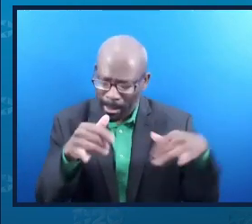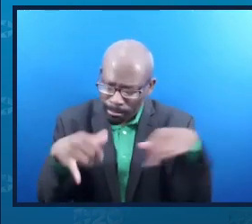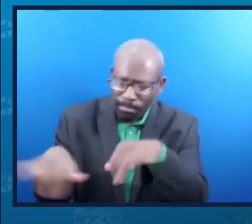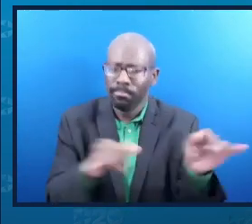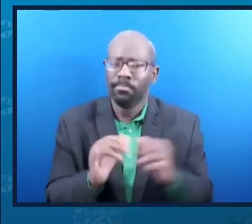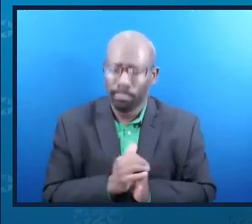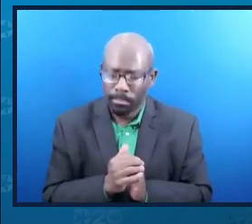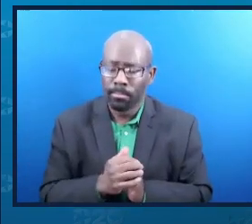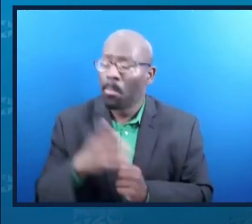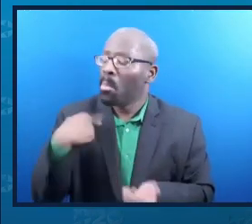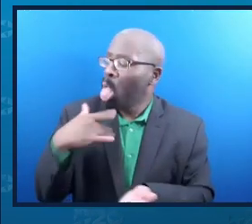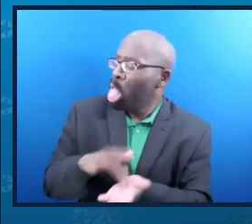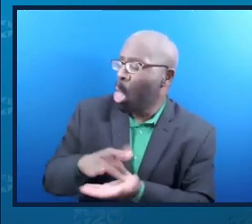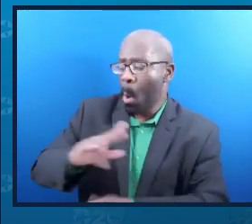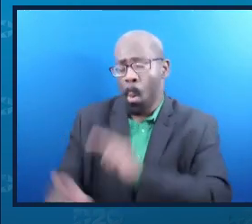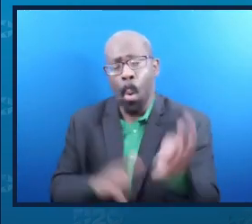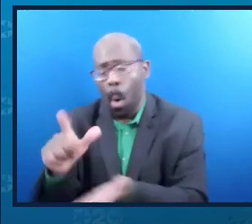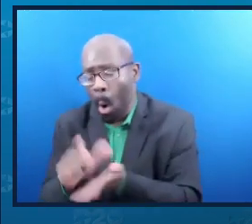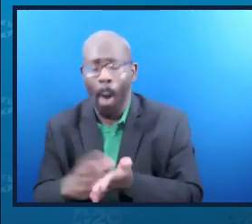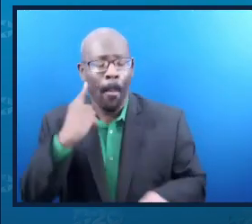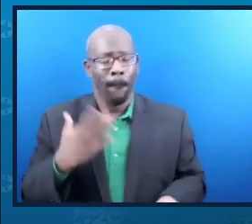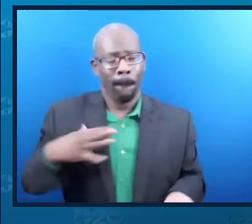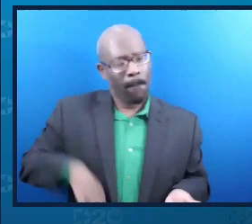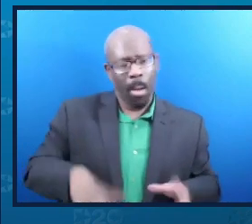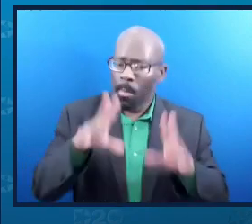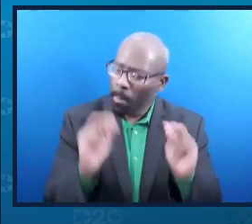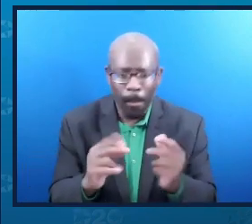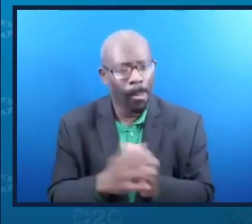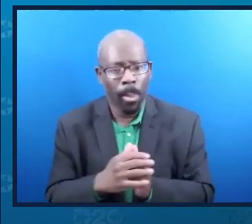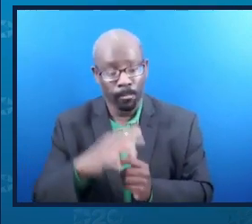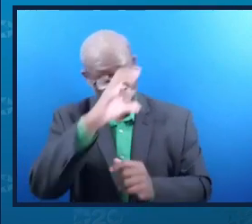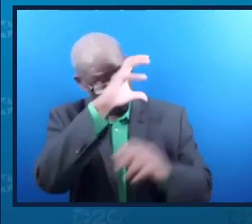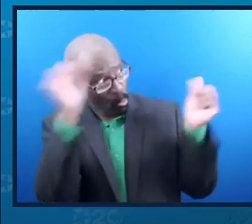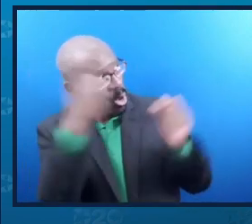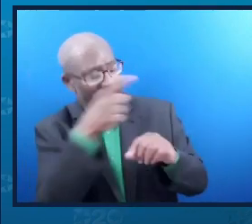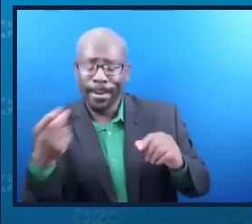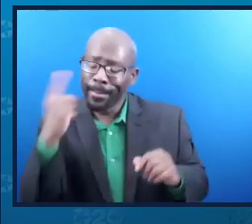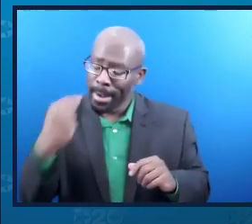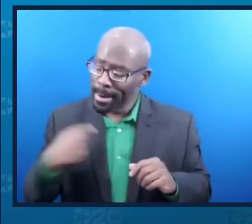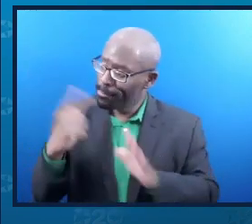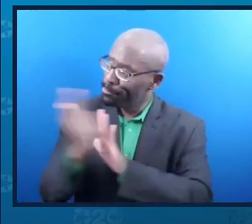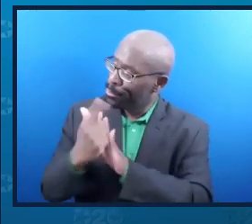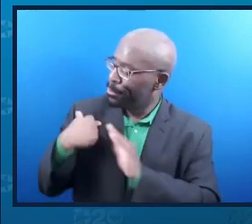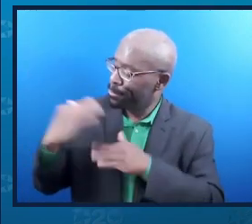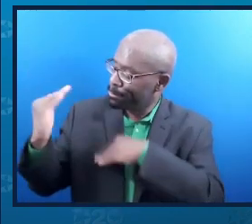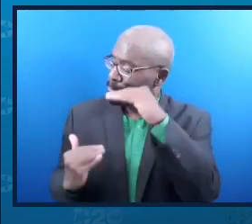THEMSELVES OR THEIR SUPPORTERS.